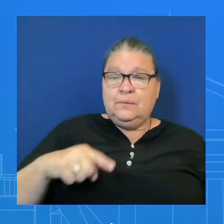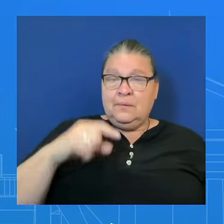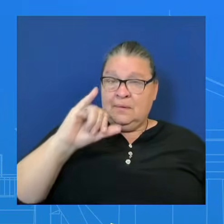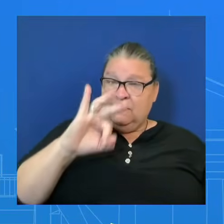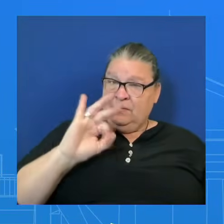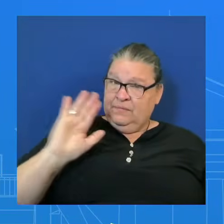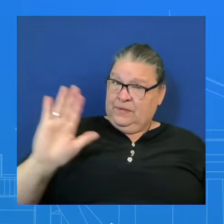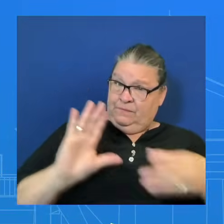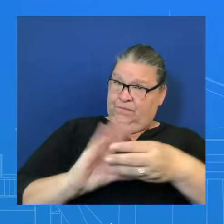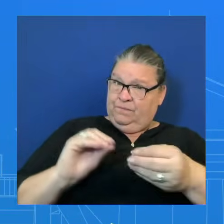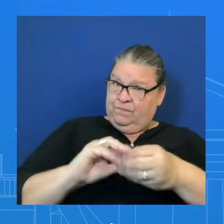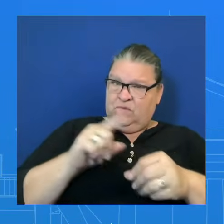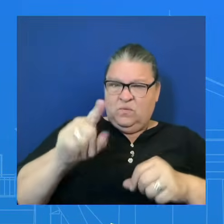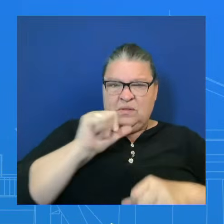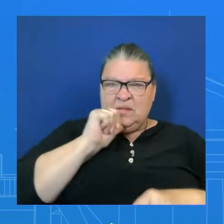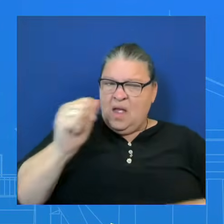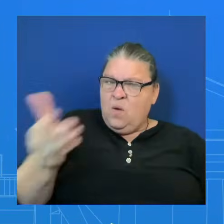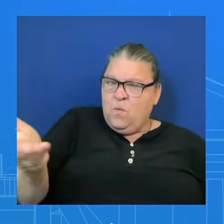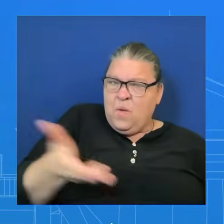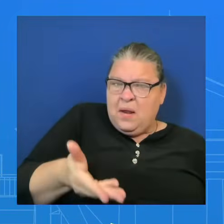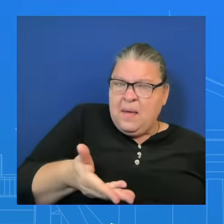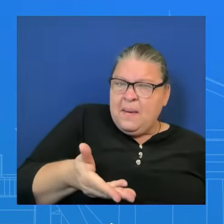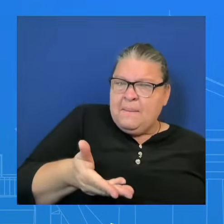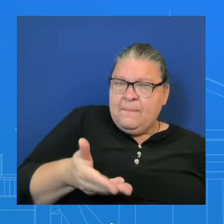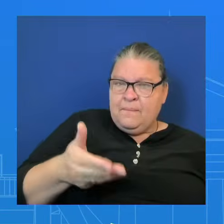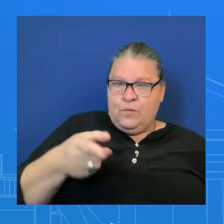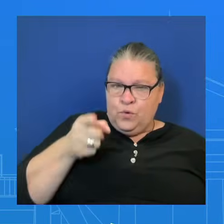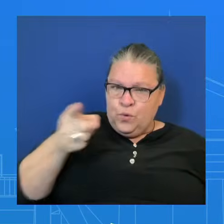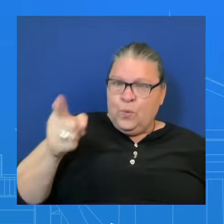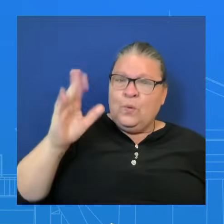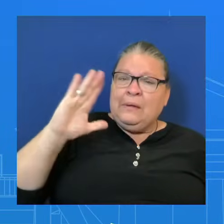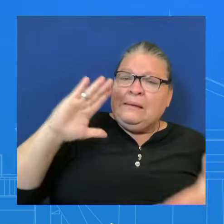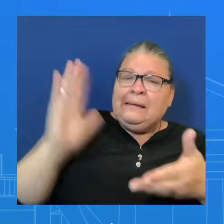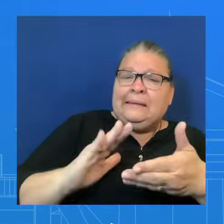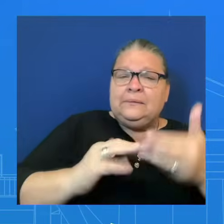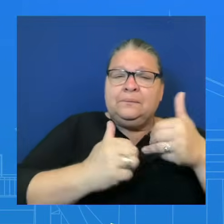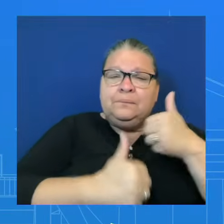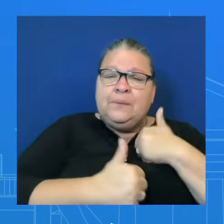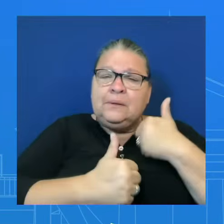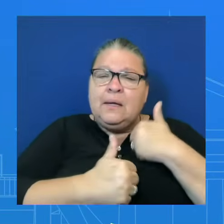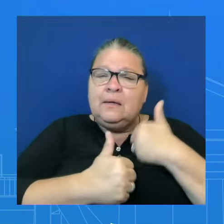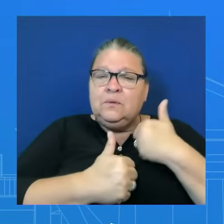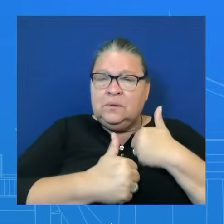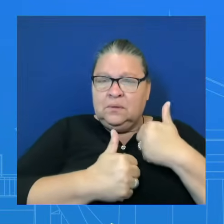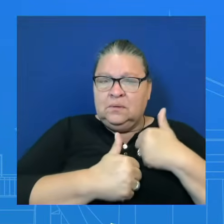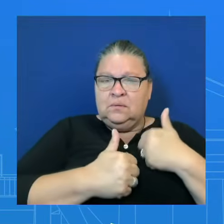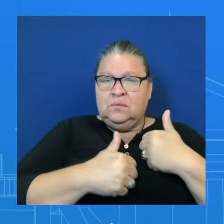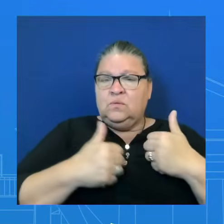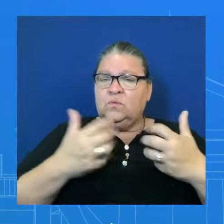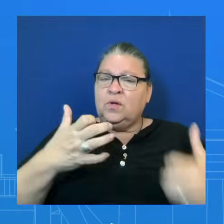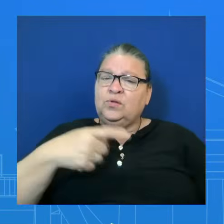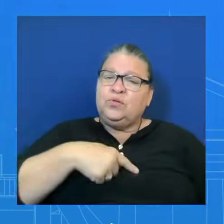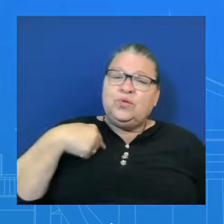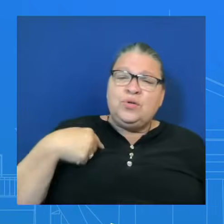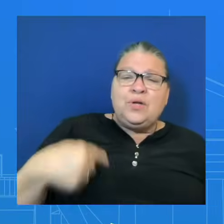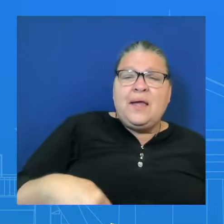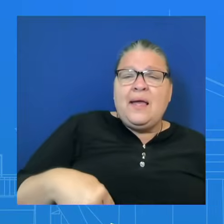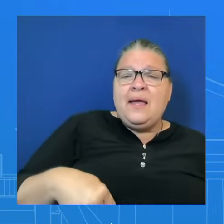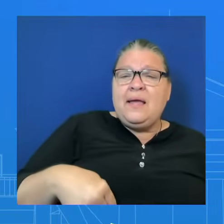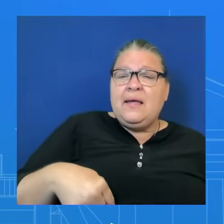or they want us to stop flying and sailing and operating in support of international law: not going to happen. The Press: Would you say though, as this is going on,